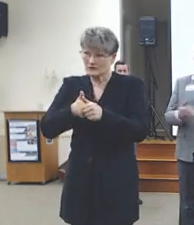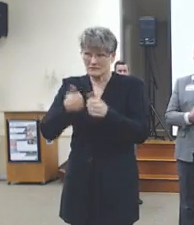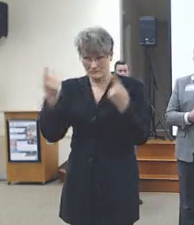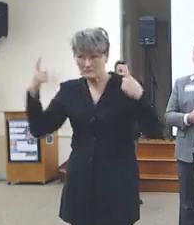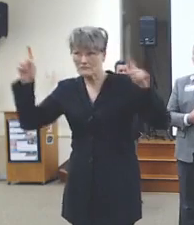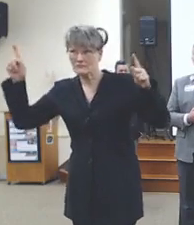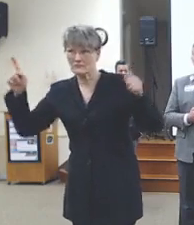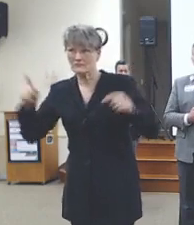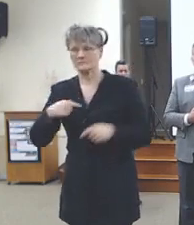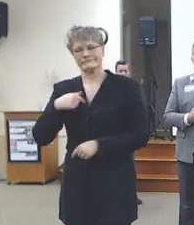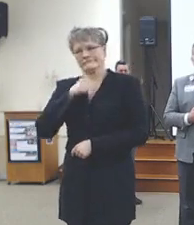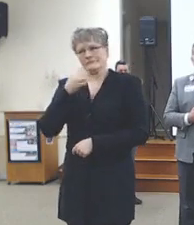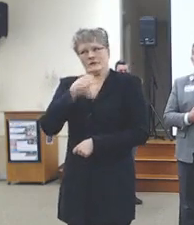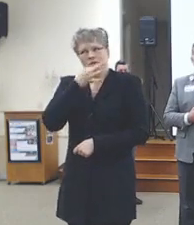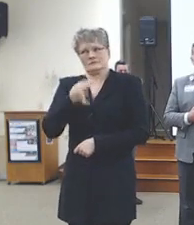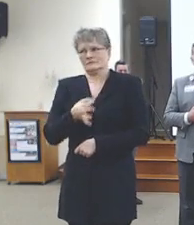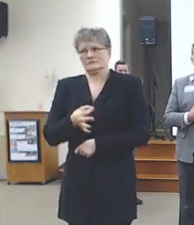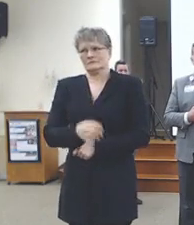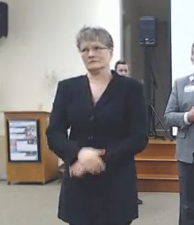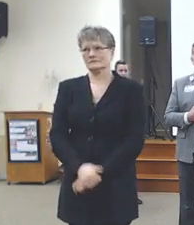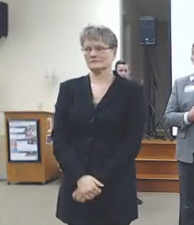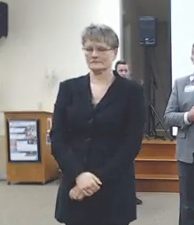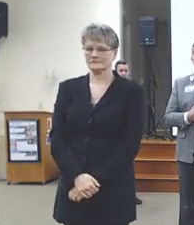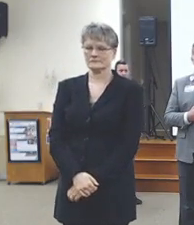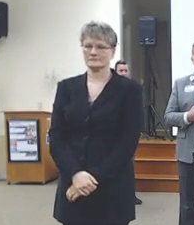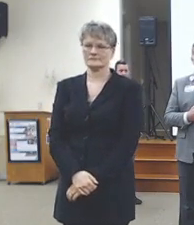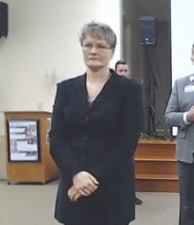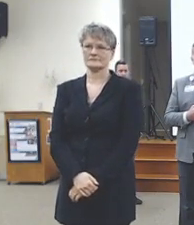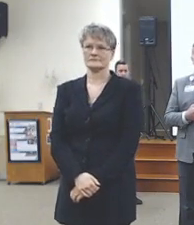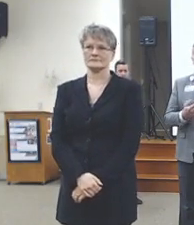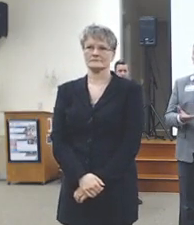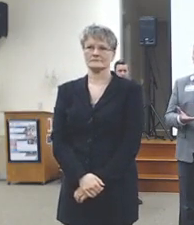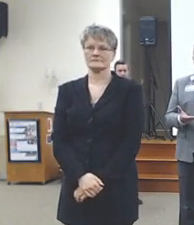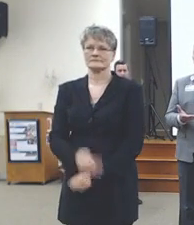not an expert on that. What I know that there are many parts of the country